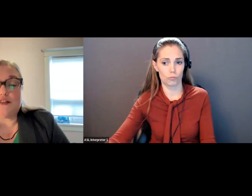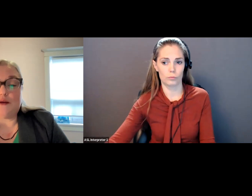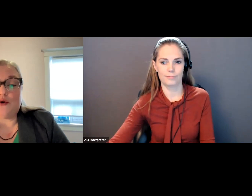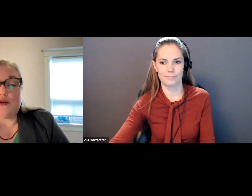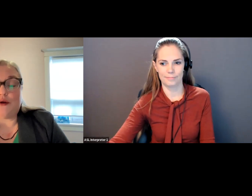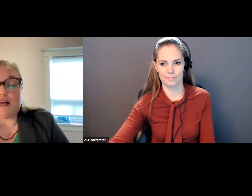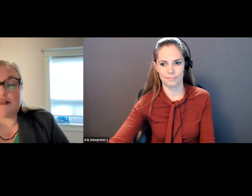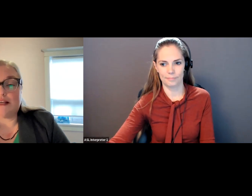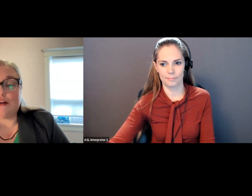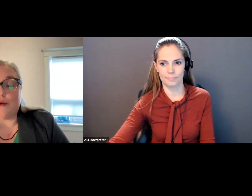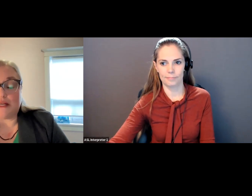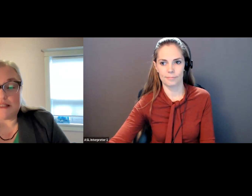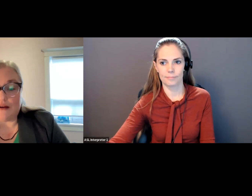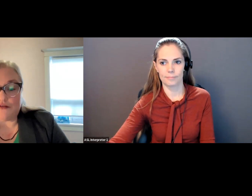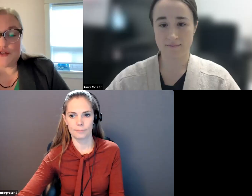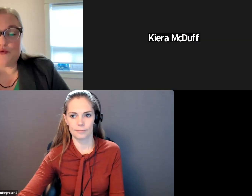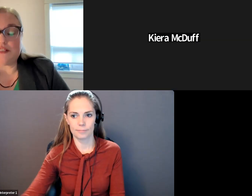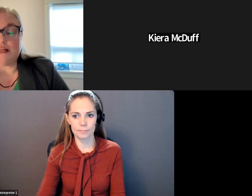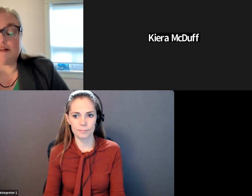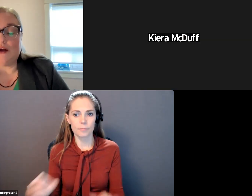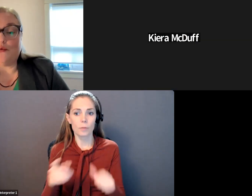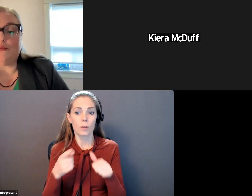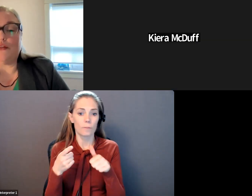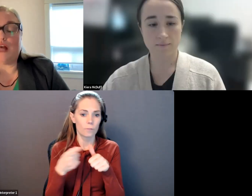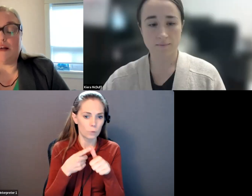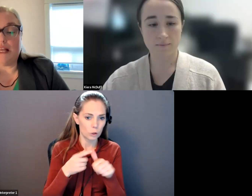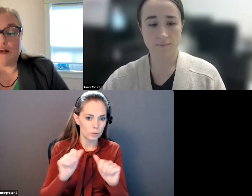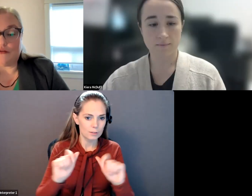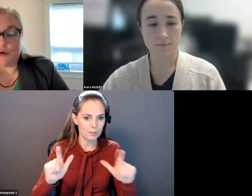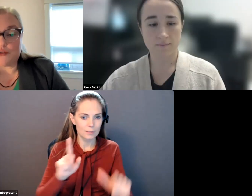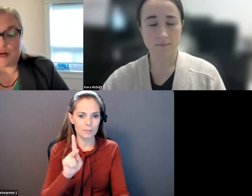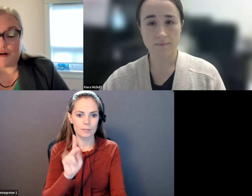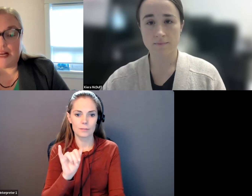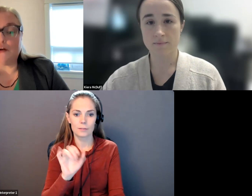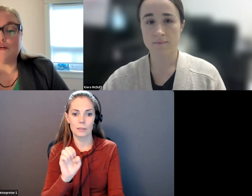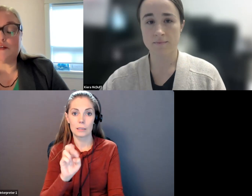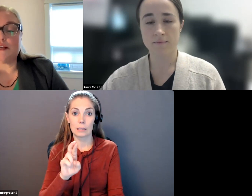First I'm going to ask Kirea McDuff to present we will then hear from Shari Ingalls,